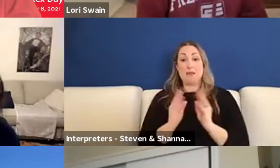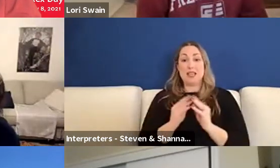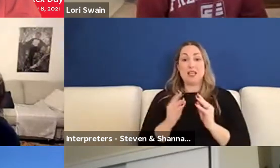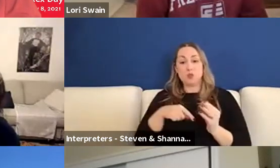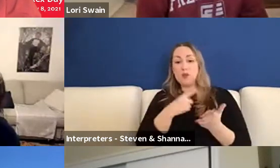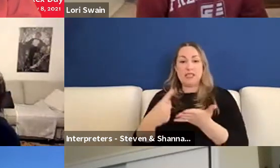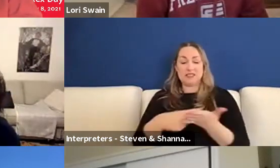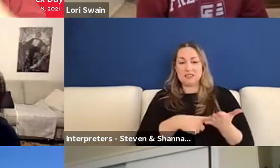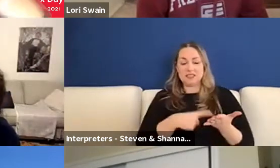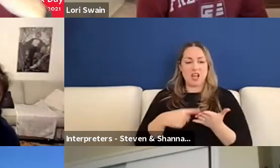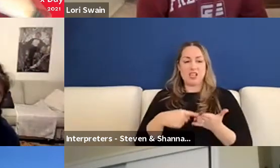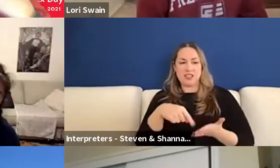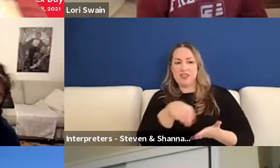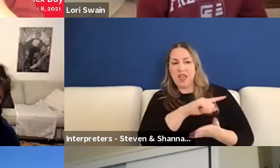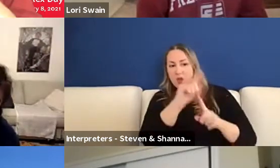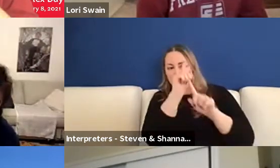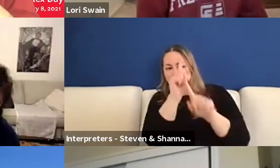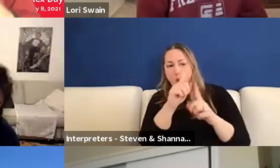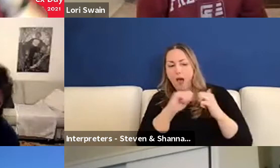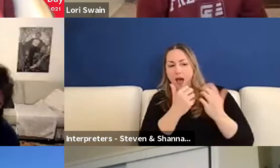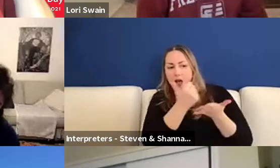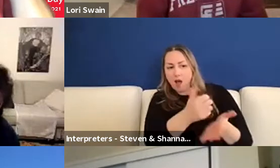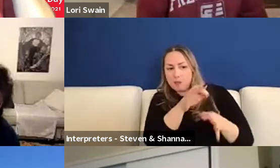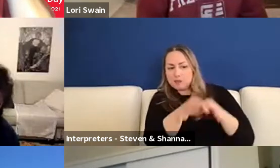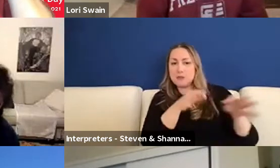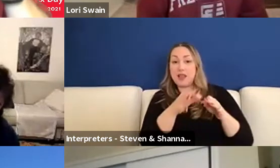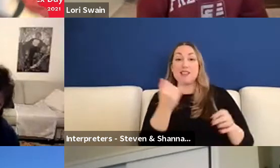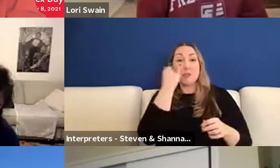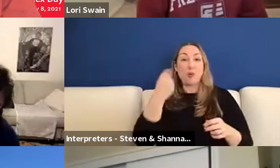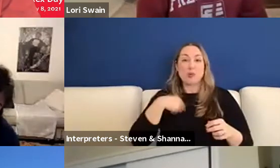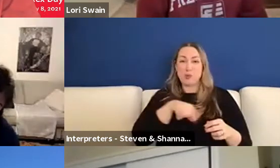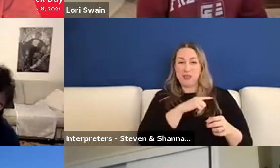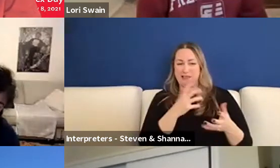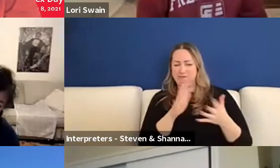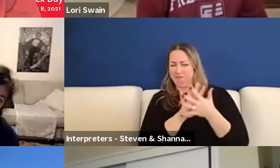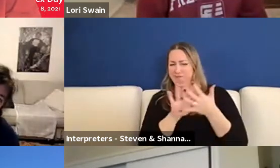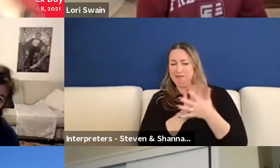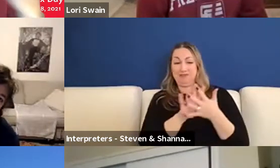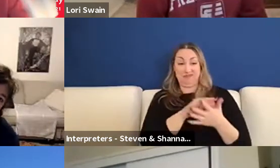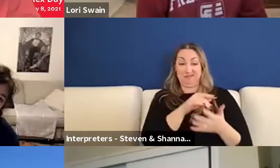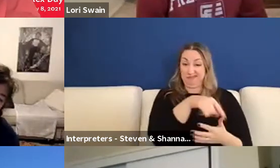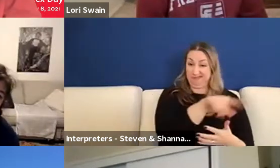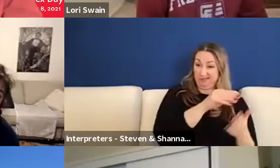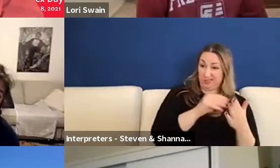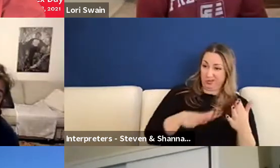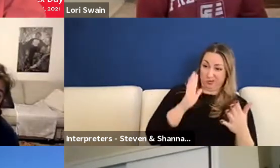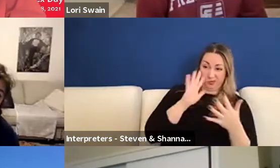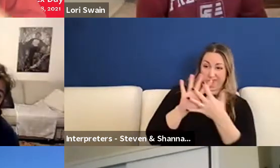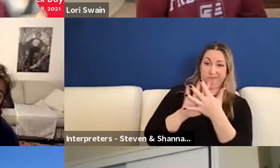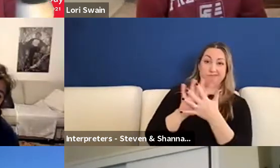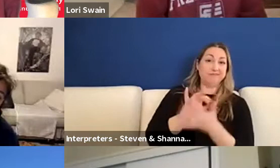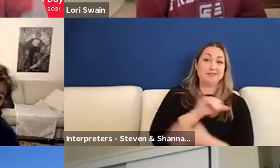of it is we tend to what we look for is like institutional speak, we look at our brochures, we look at our FAQs, we look at